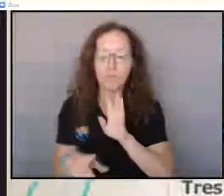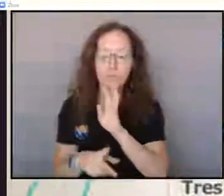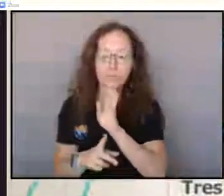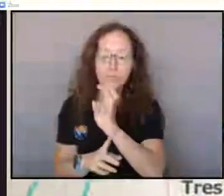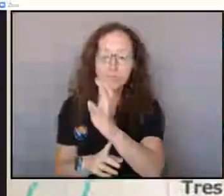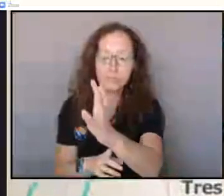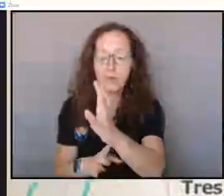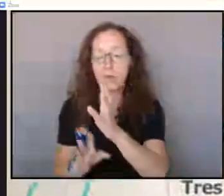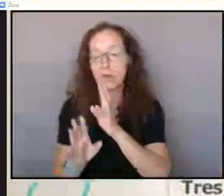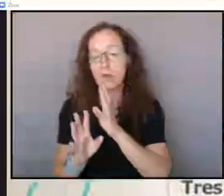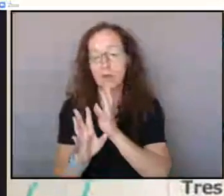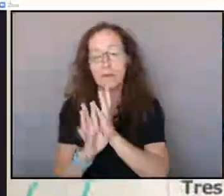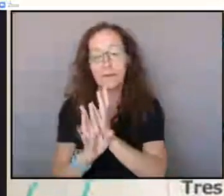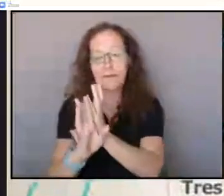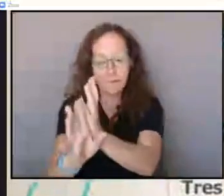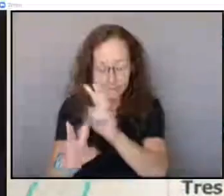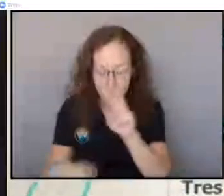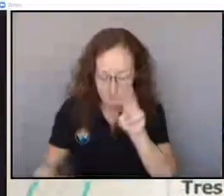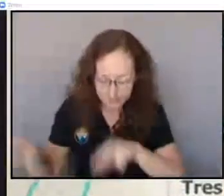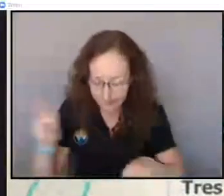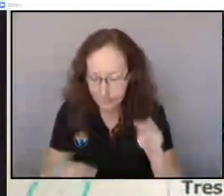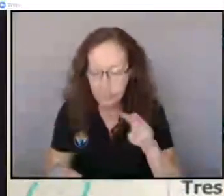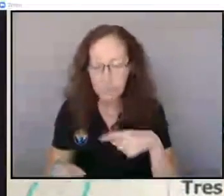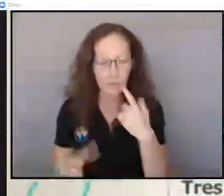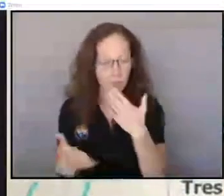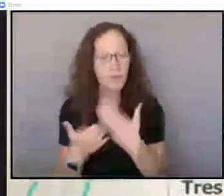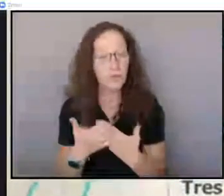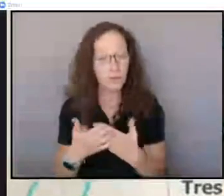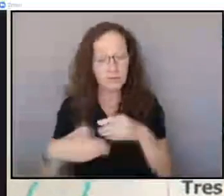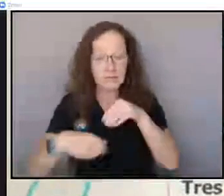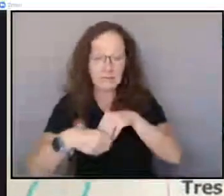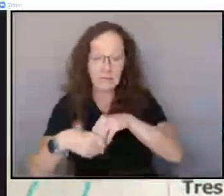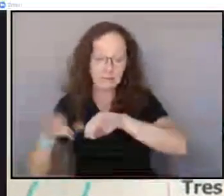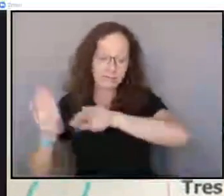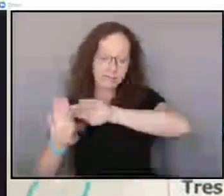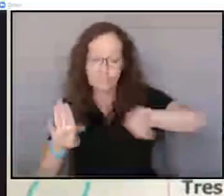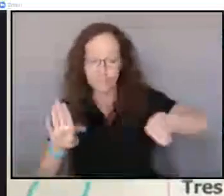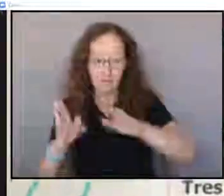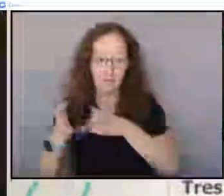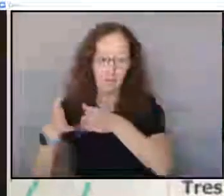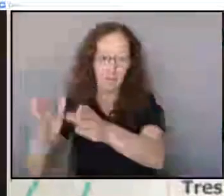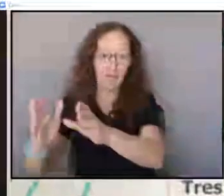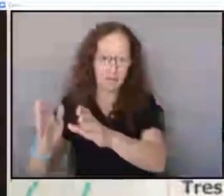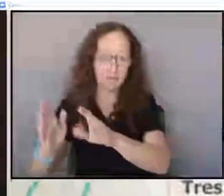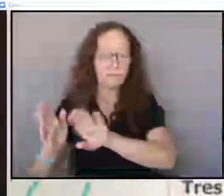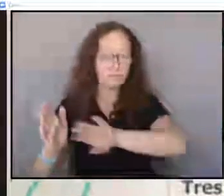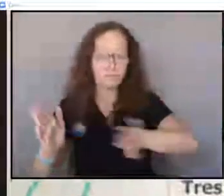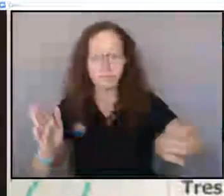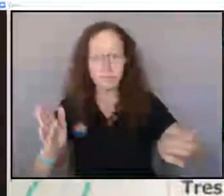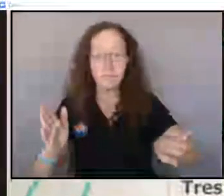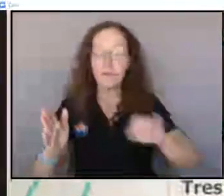IF WE ARE SUCCESSFUL TO THE SOUTH, WE'LL BE MOVING OUR FOCUS MORE TO THE NORTH HERE IN THE NEXT FEW DAYS.